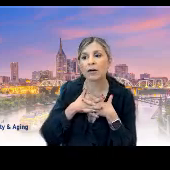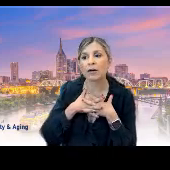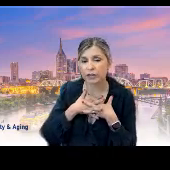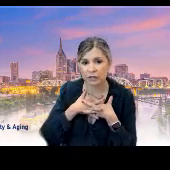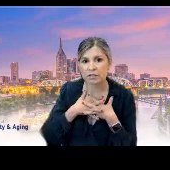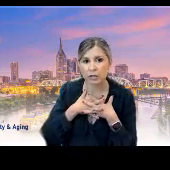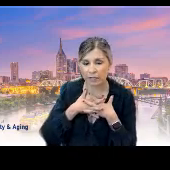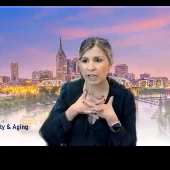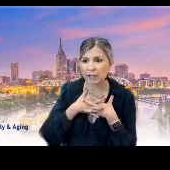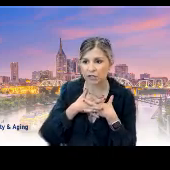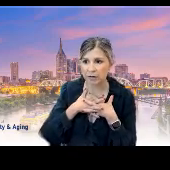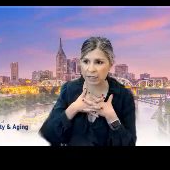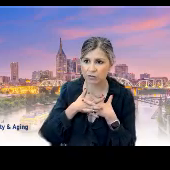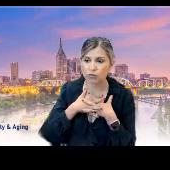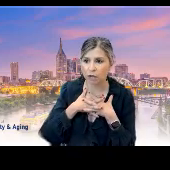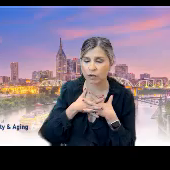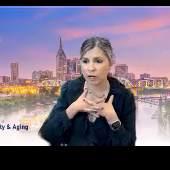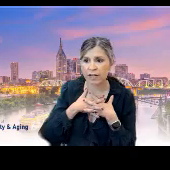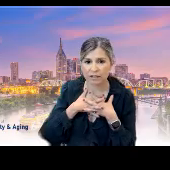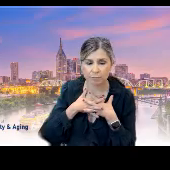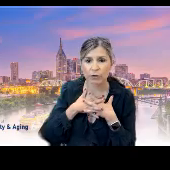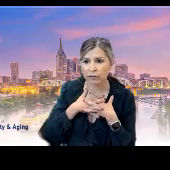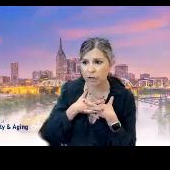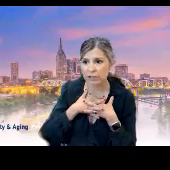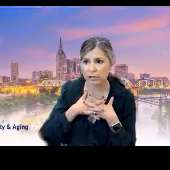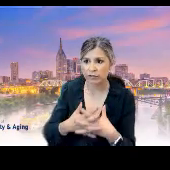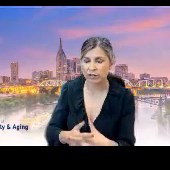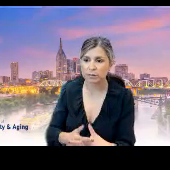services in the aging space run on that spirit of volunteerism.